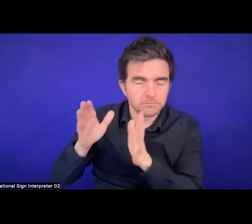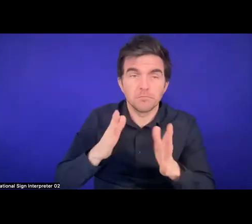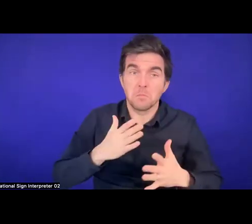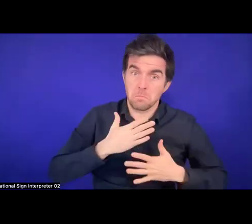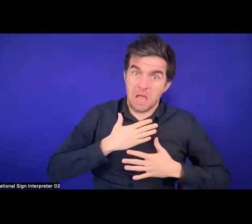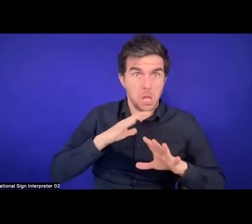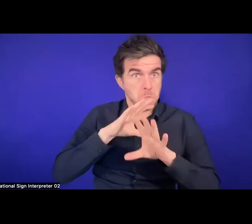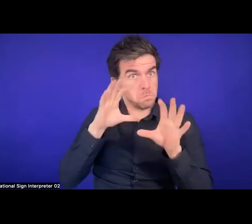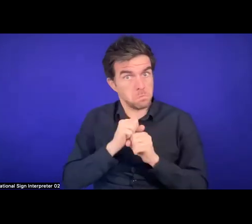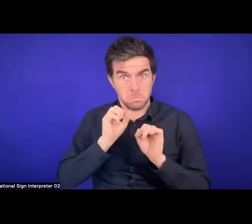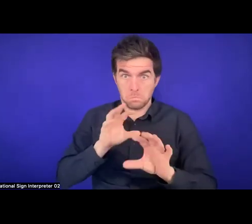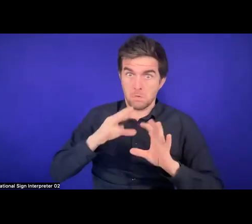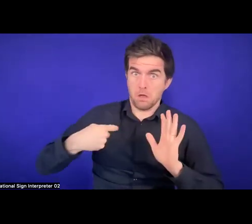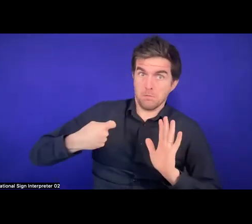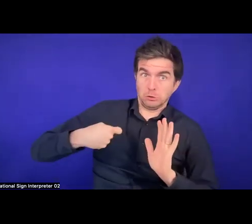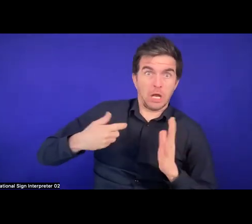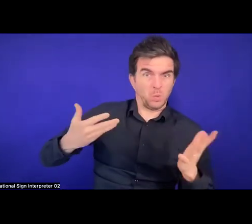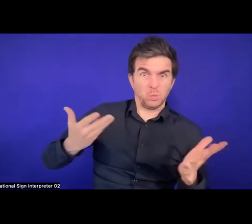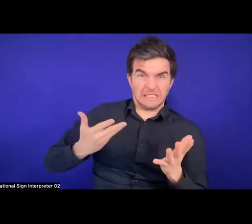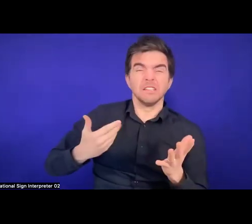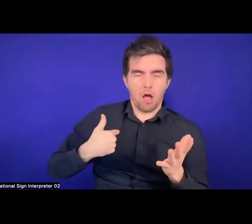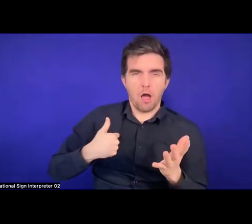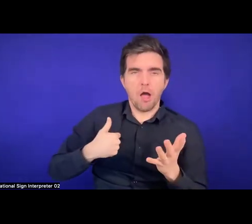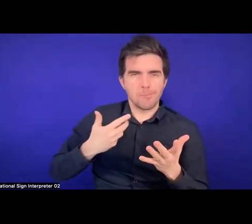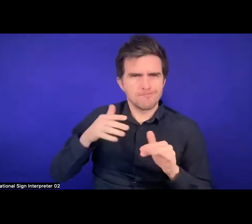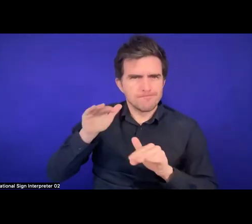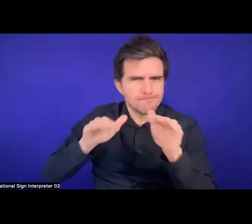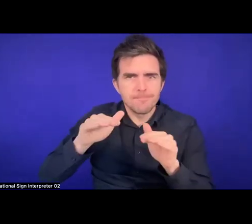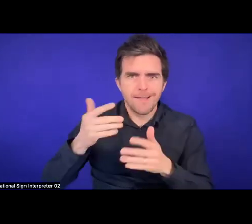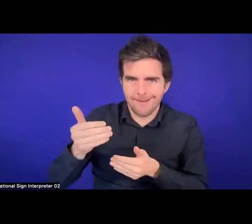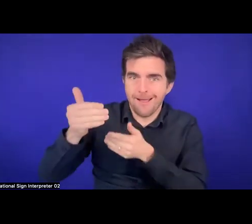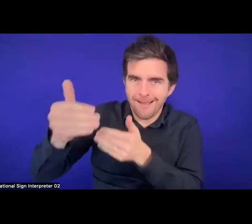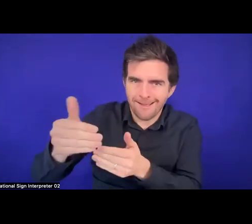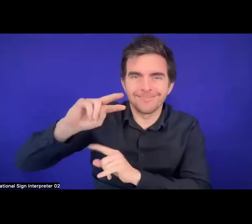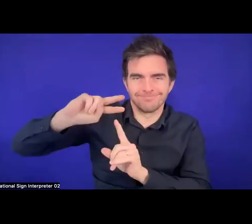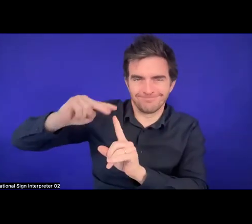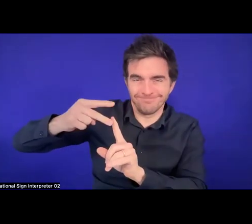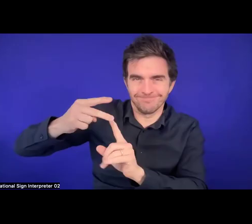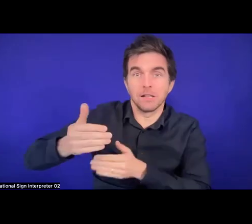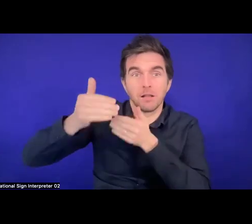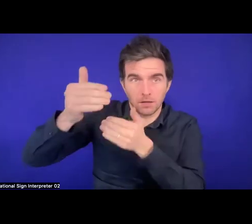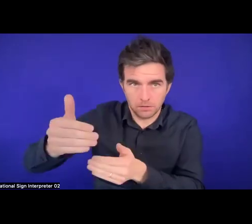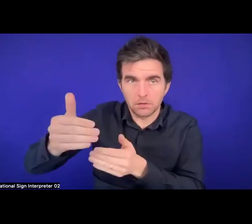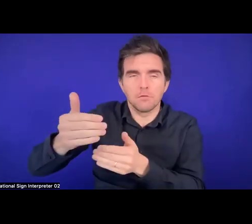going to introduce you to some of the partners who are -- the supervisors who are